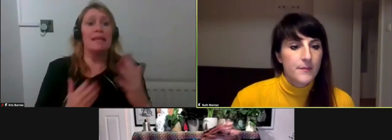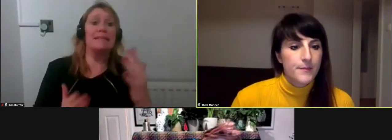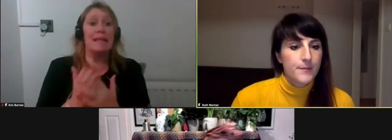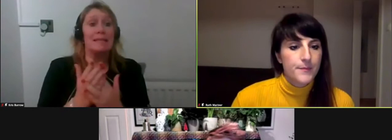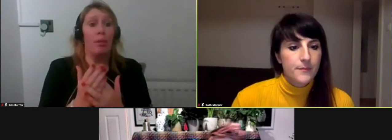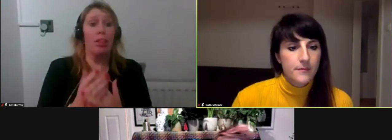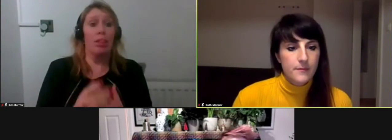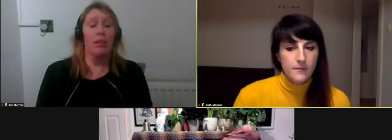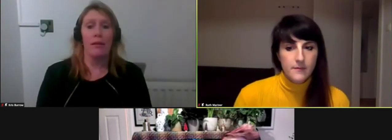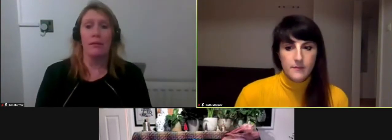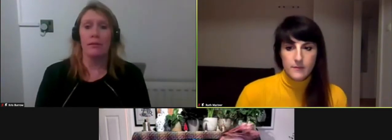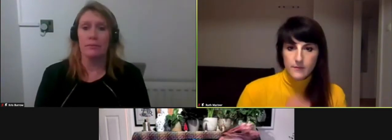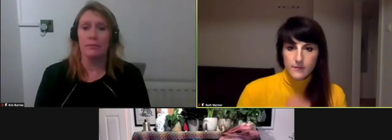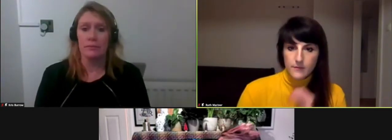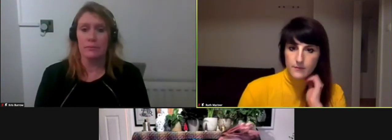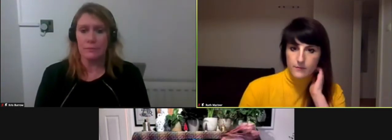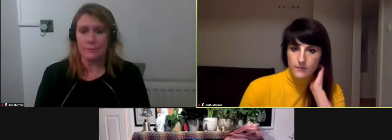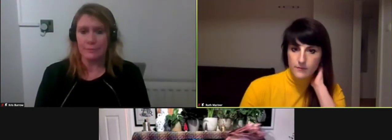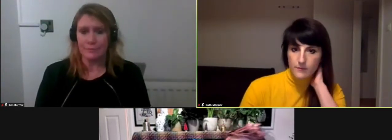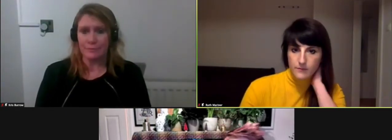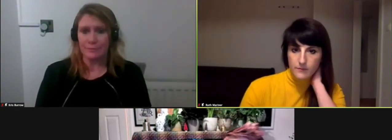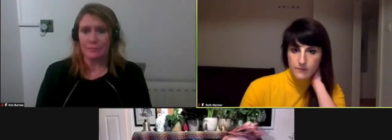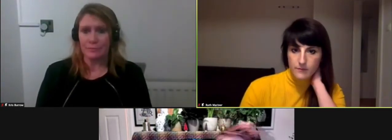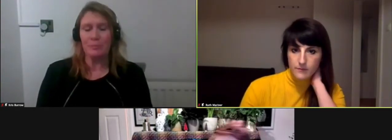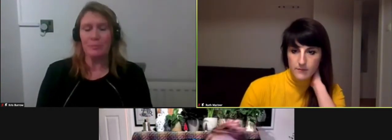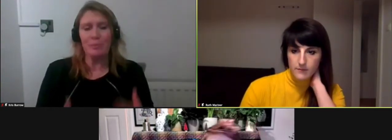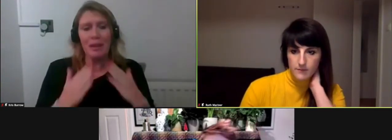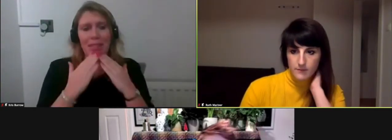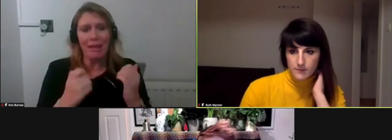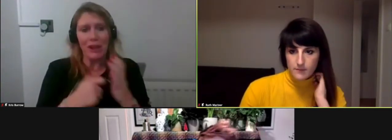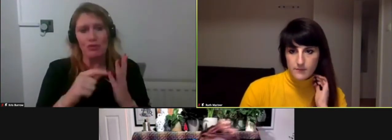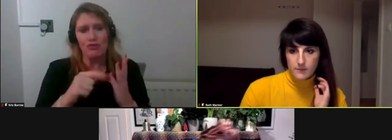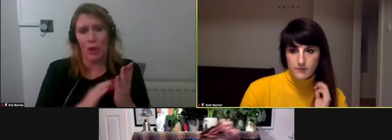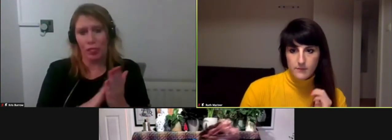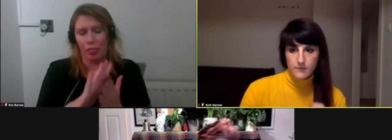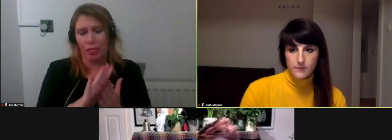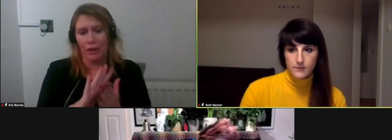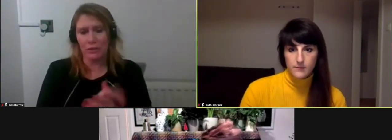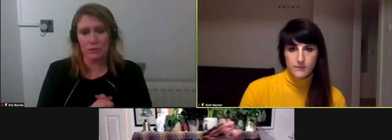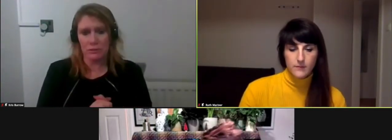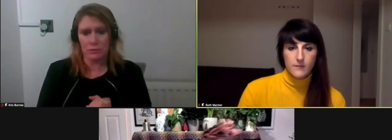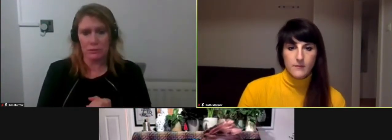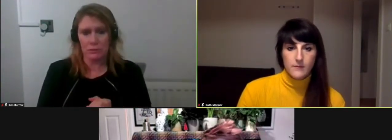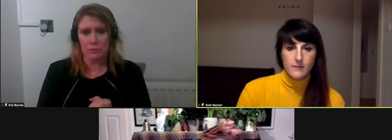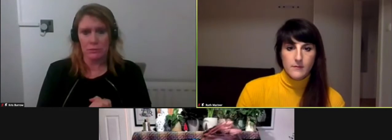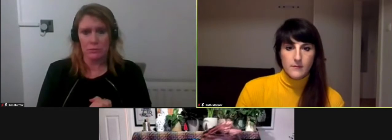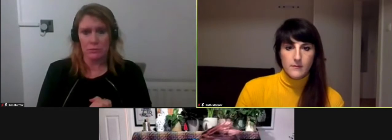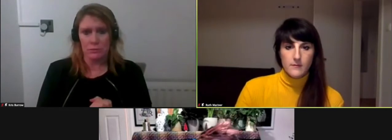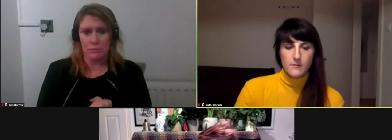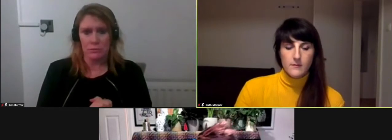Yeah no, of course, thanks Ruth. Yeah. So, Ruth originally approached me